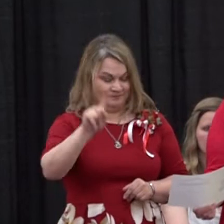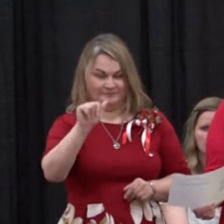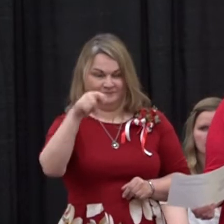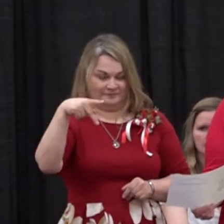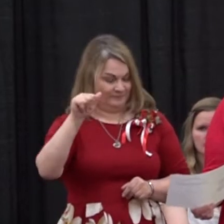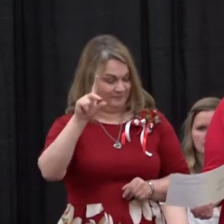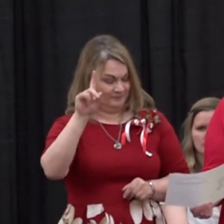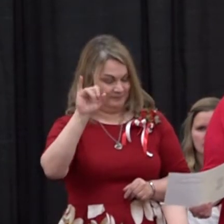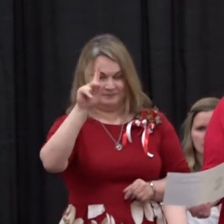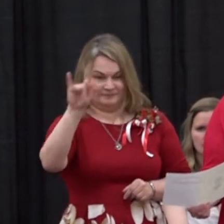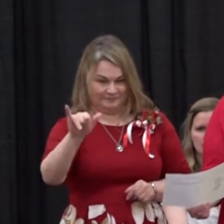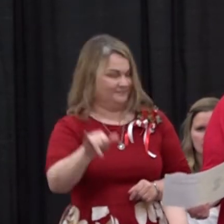Hanna Zapadinsky.